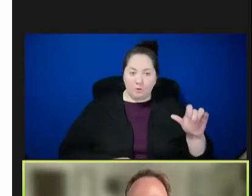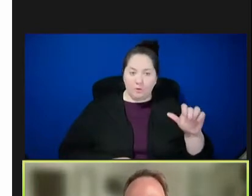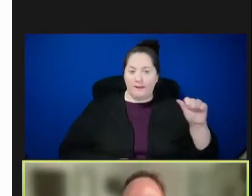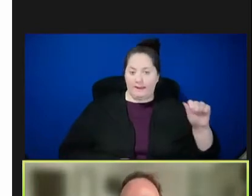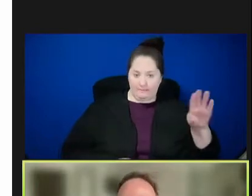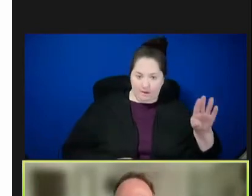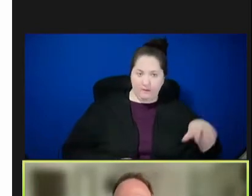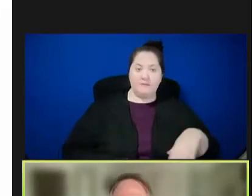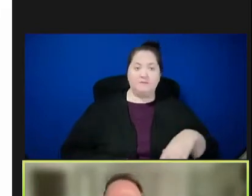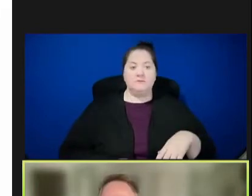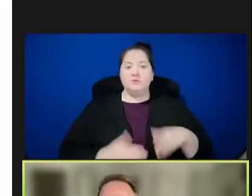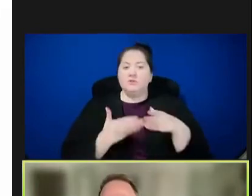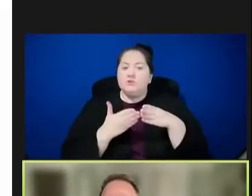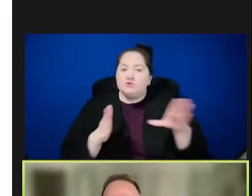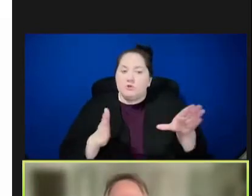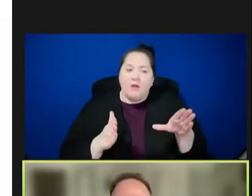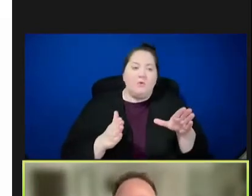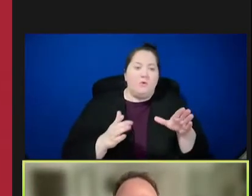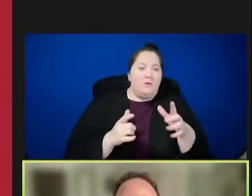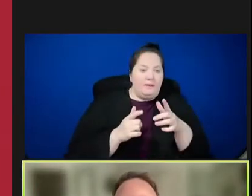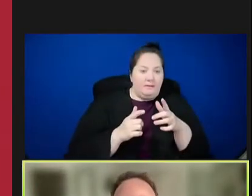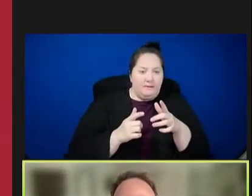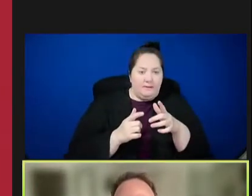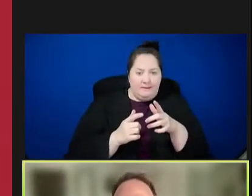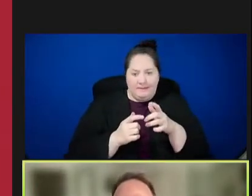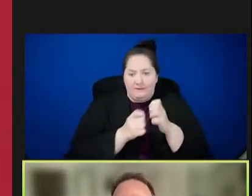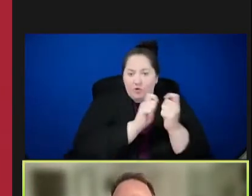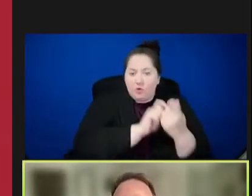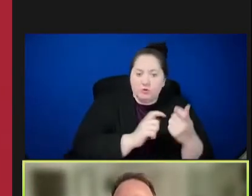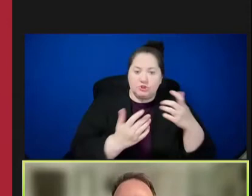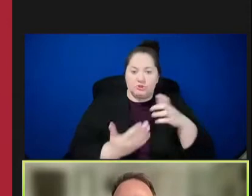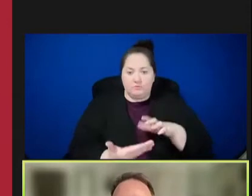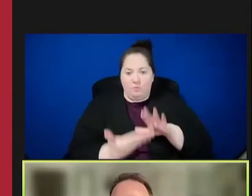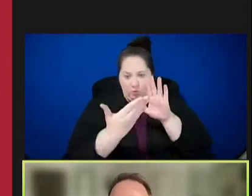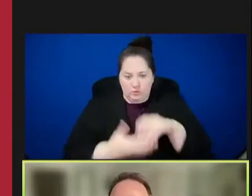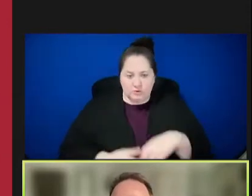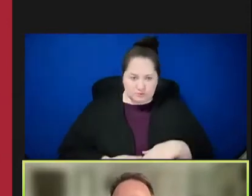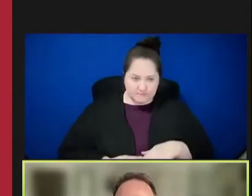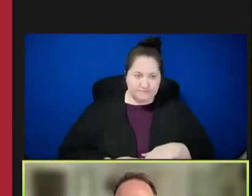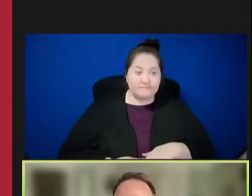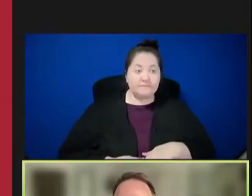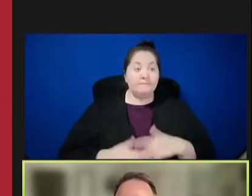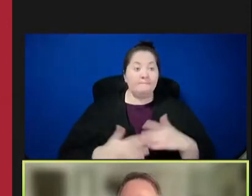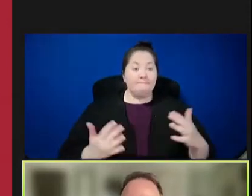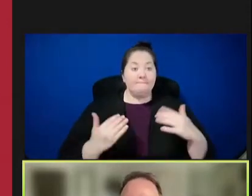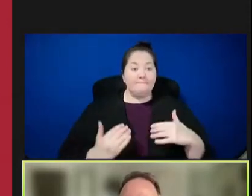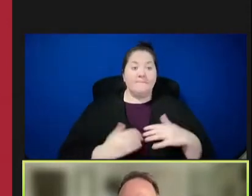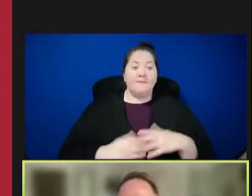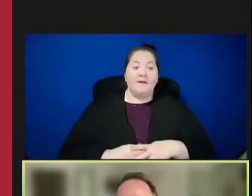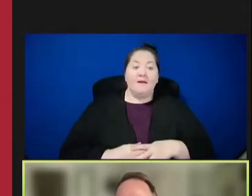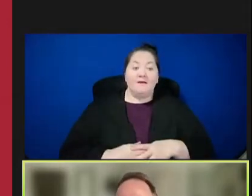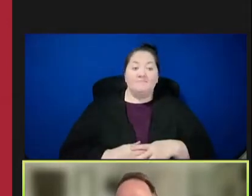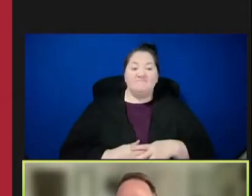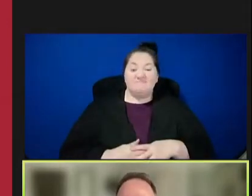antibody evolution. So, another problem is a lot of our vaccine development and platforms